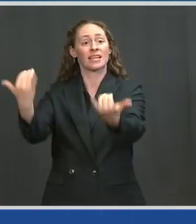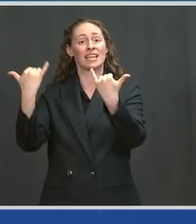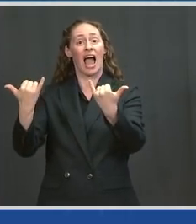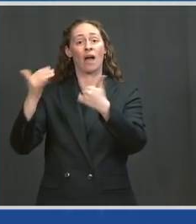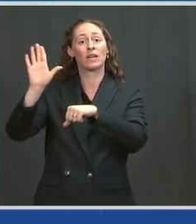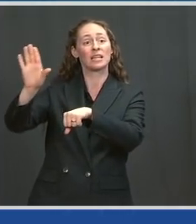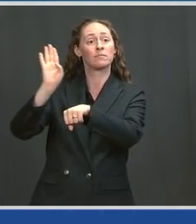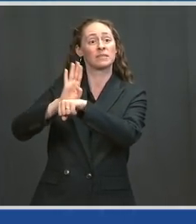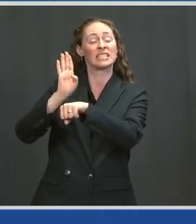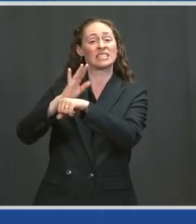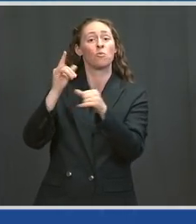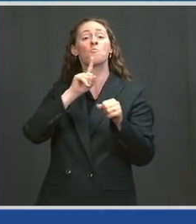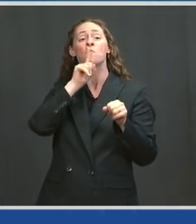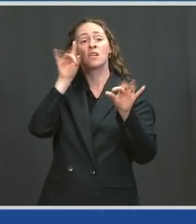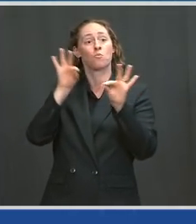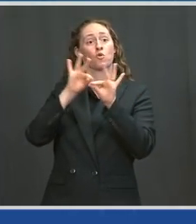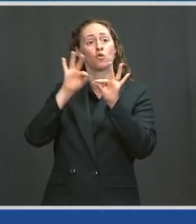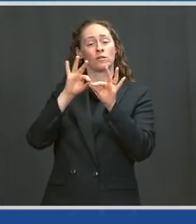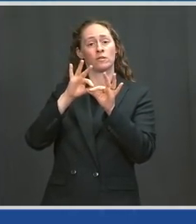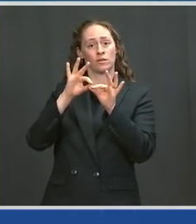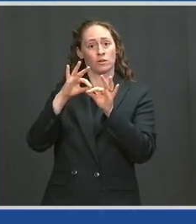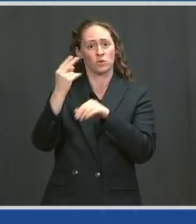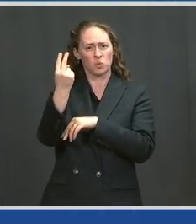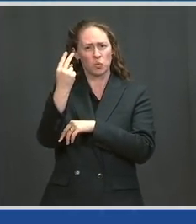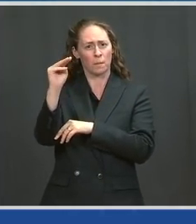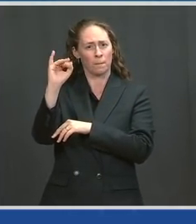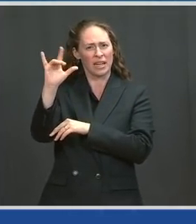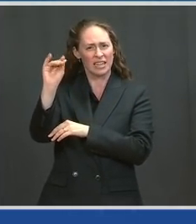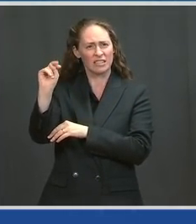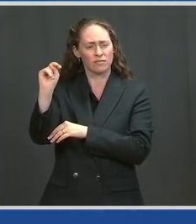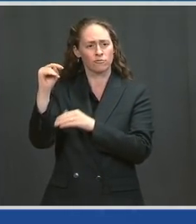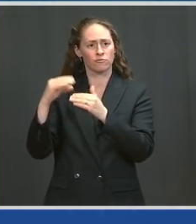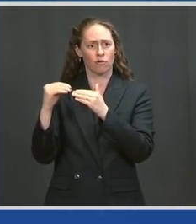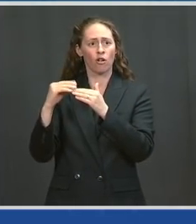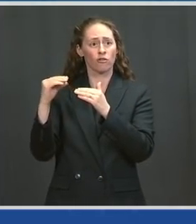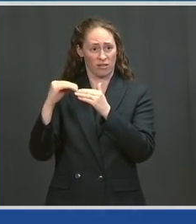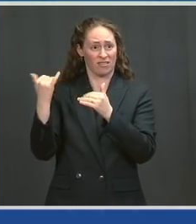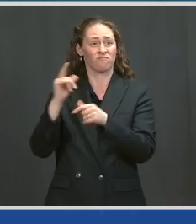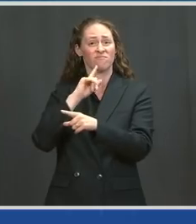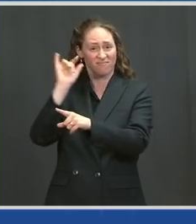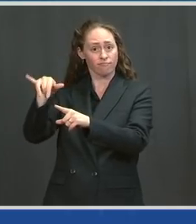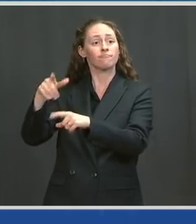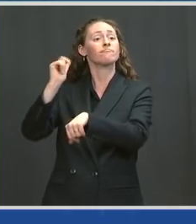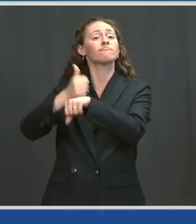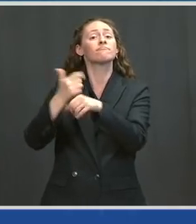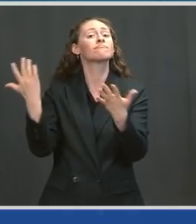His hotel, the 54 room Stratford Hotel on the historic Greenwood Avenue